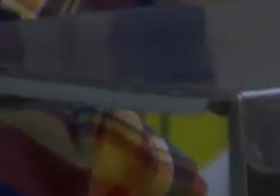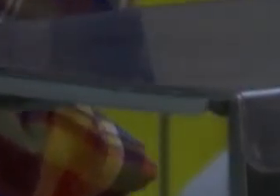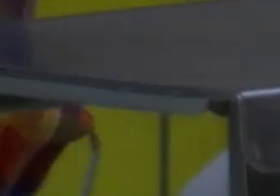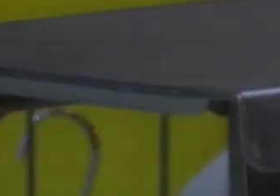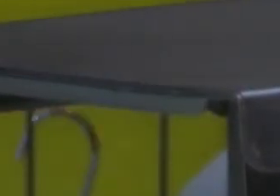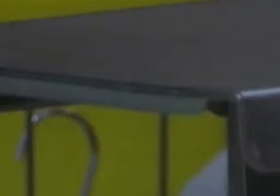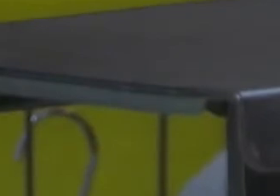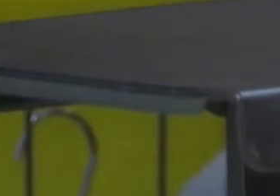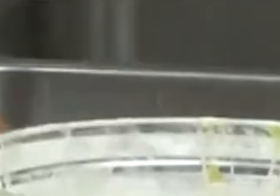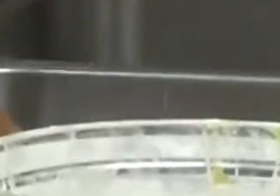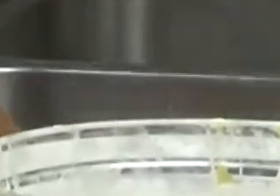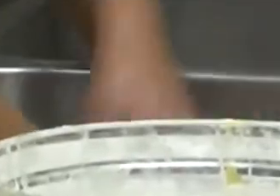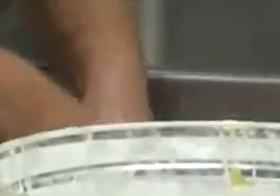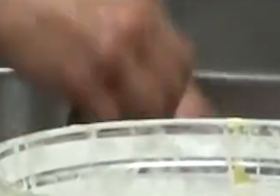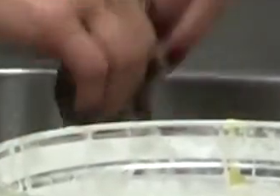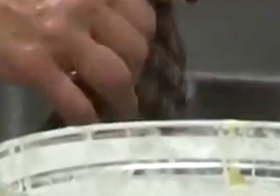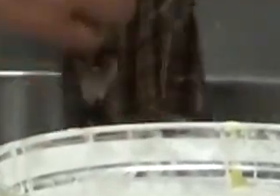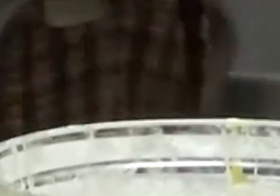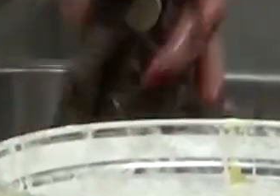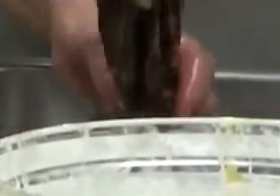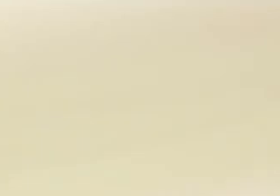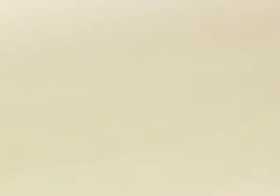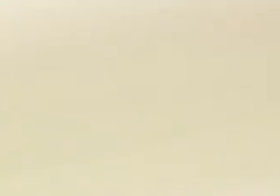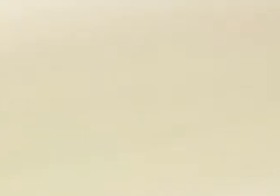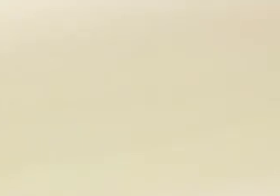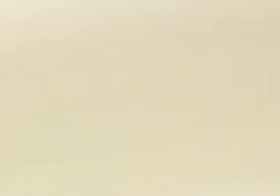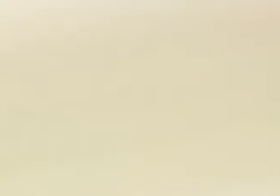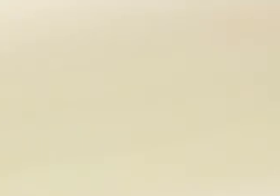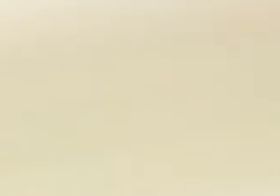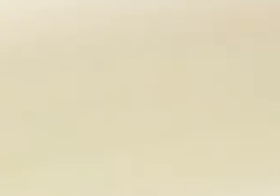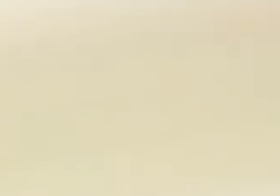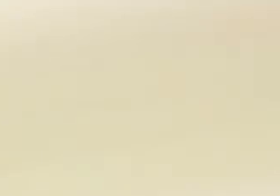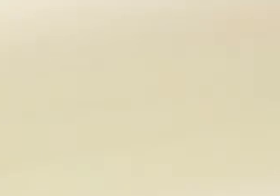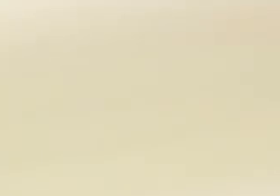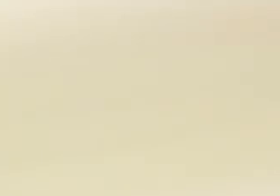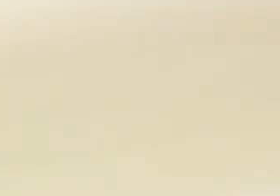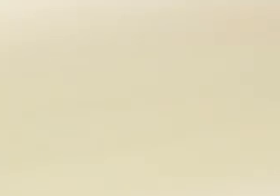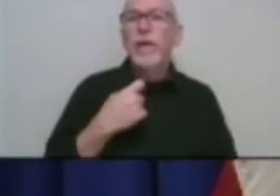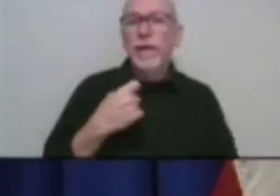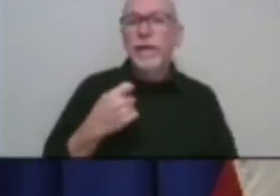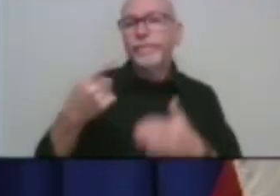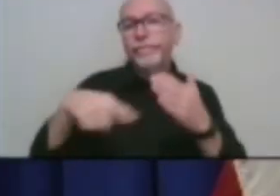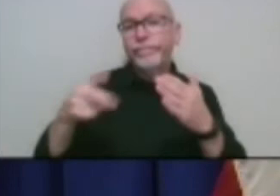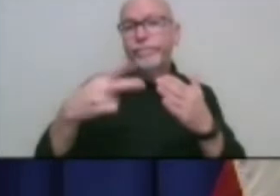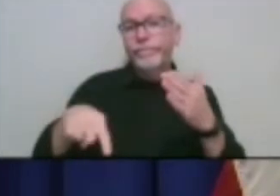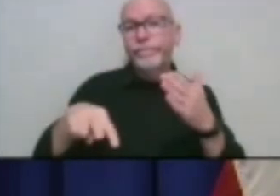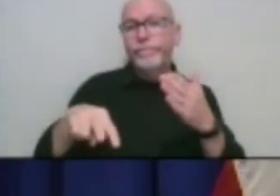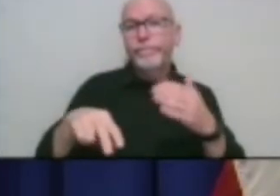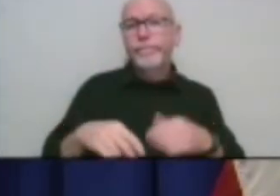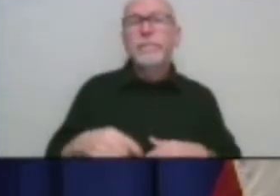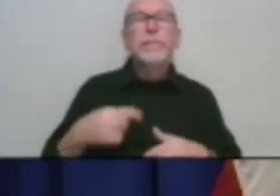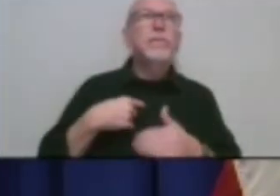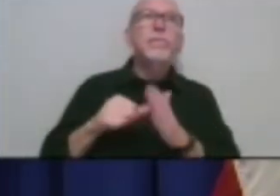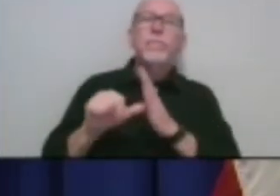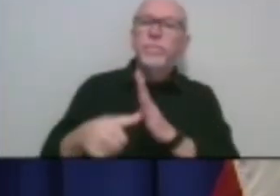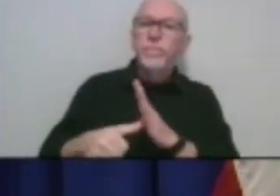AND SHE IS ENCOURAGING FAMILIES TO CONSIDER CHANGING THEIR NORMAL HOLIDAY PLANS. DR. KRISTINA BOX, INDIANA I